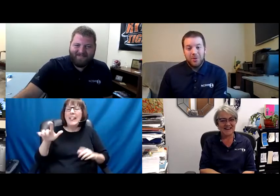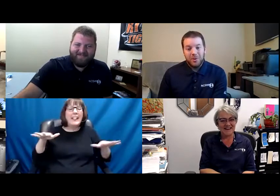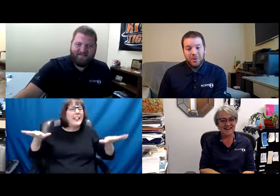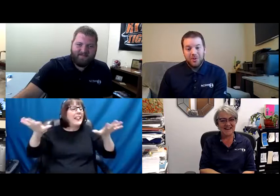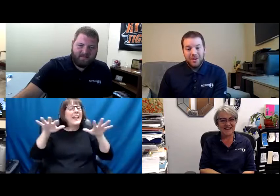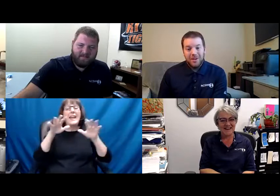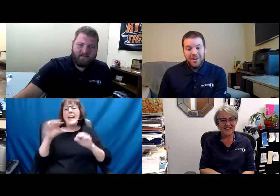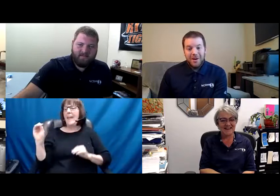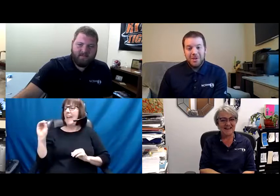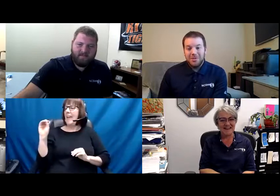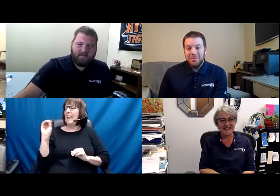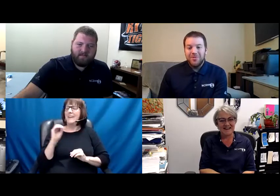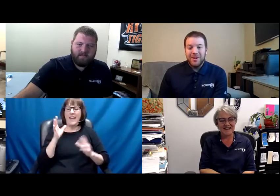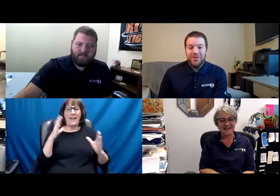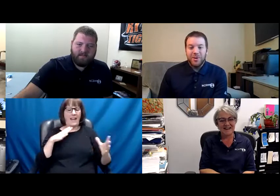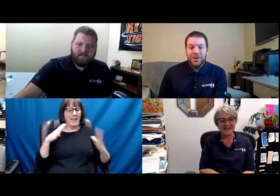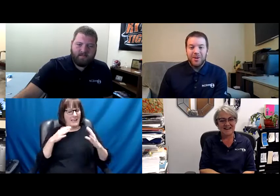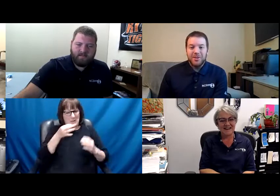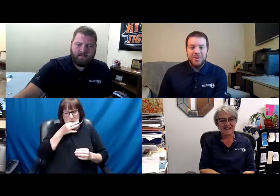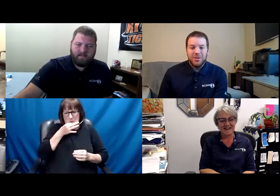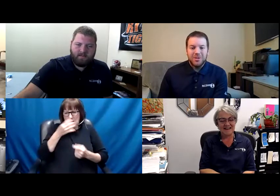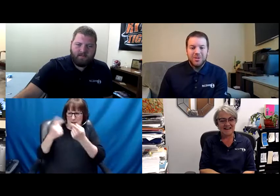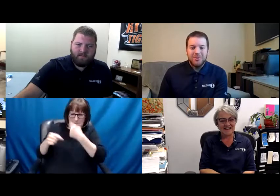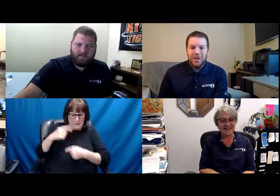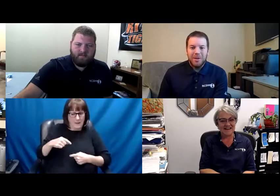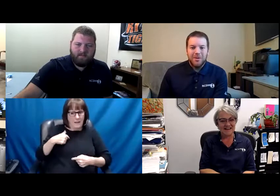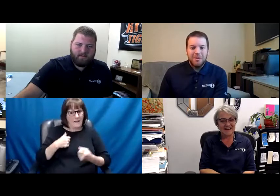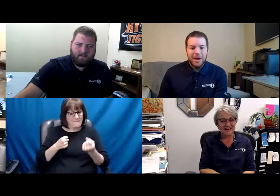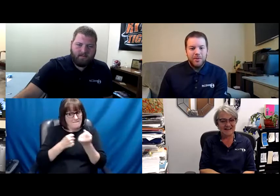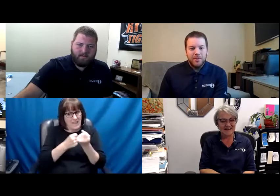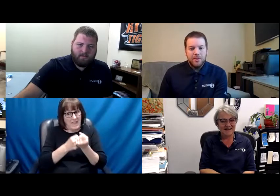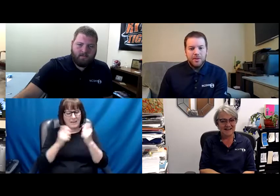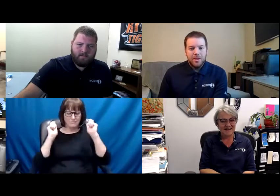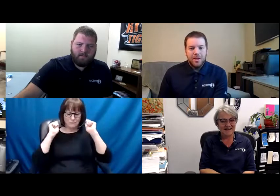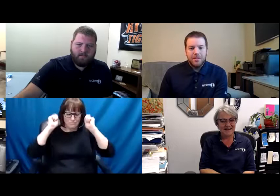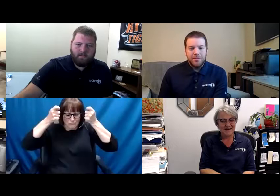corner. I'm also a big fan of wearing hooded sweatshirts while I'm out and about and some